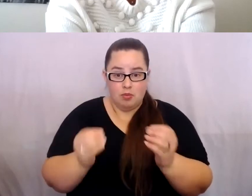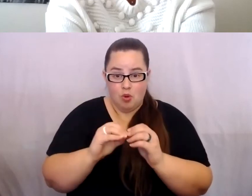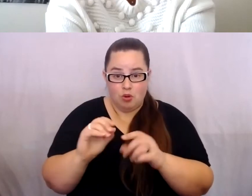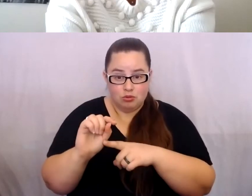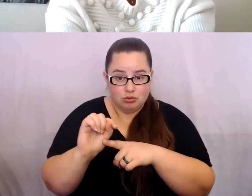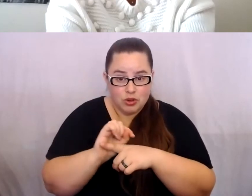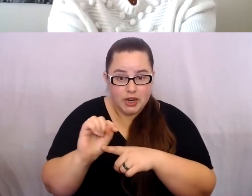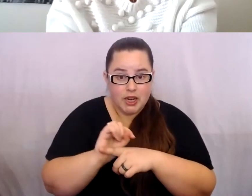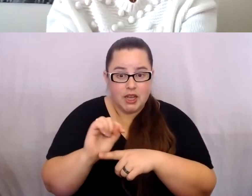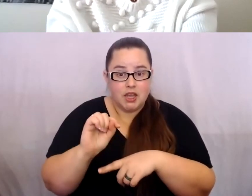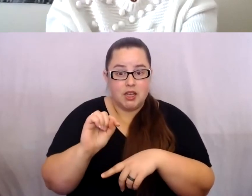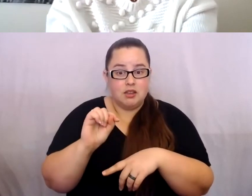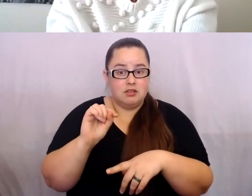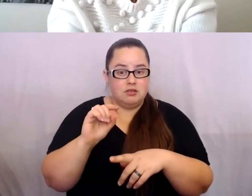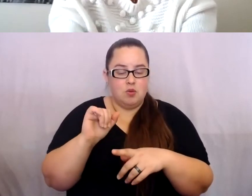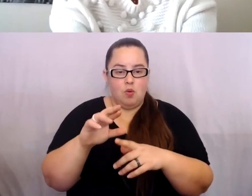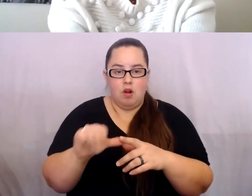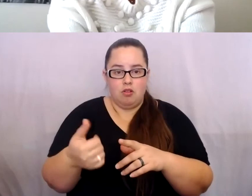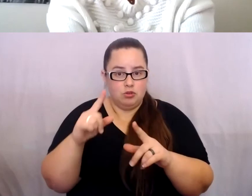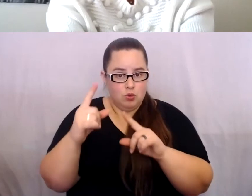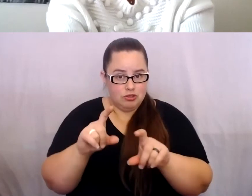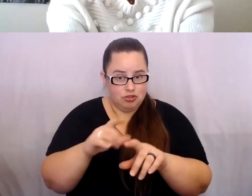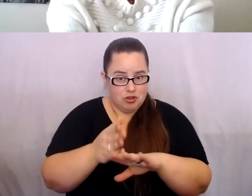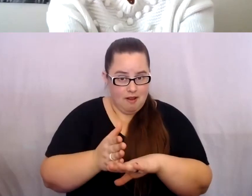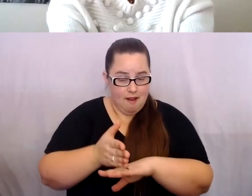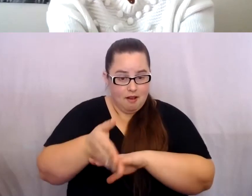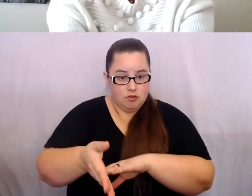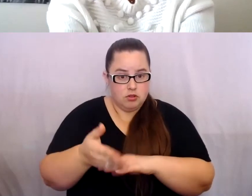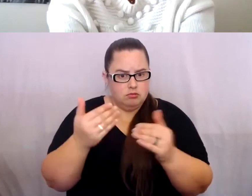you can always email myself or any one of the presenters today,